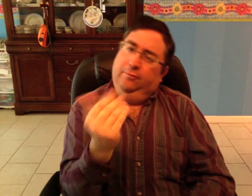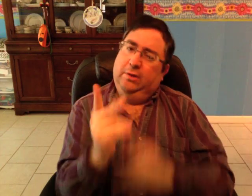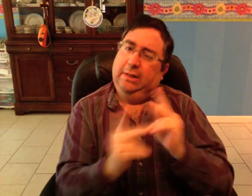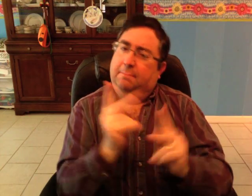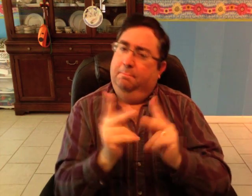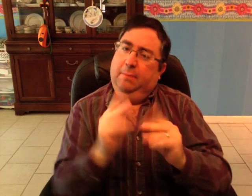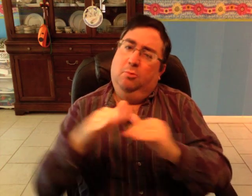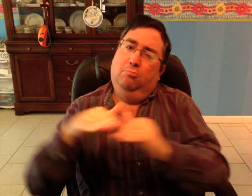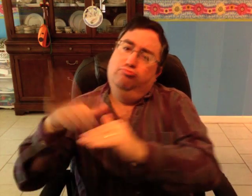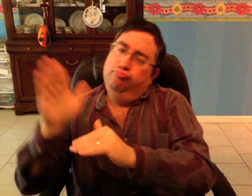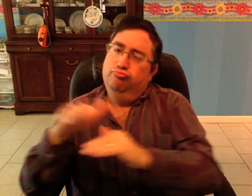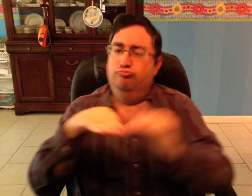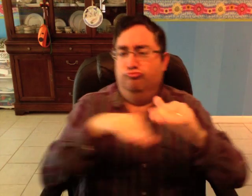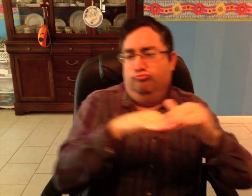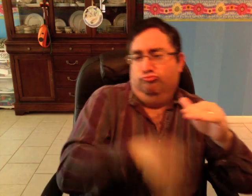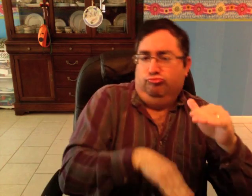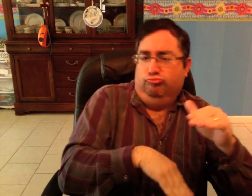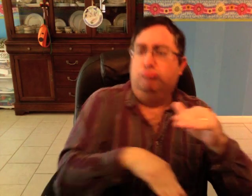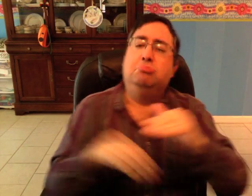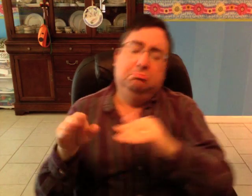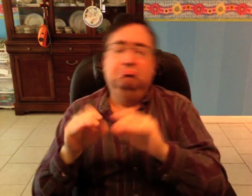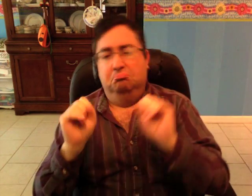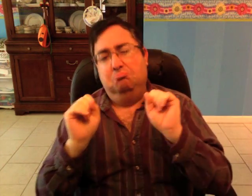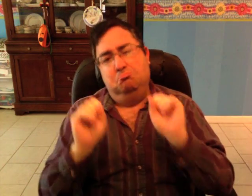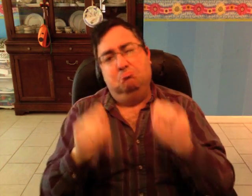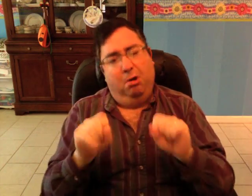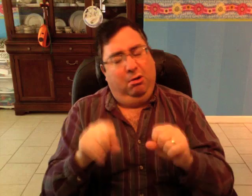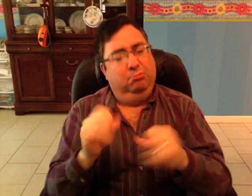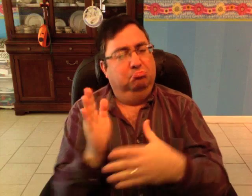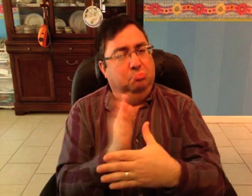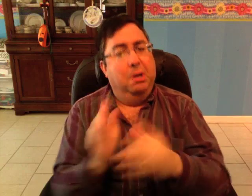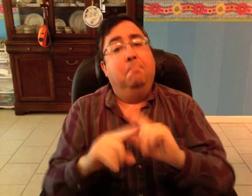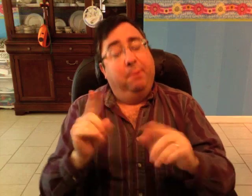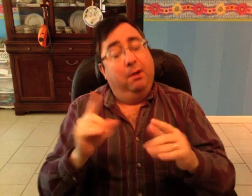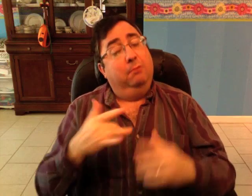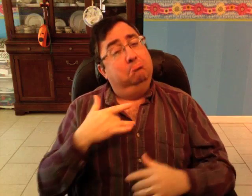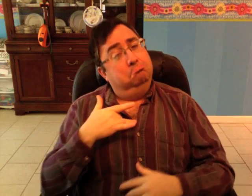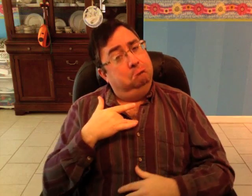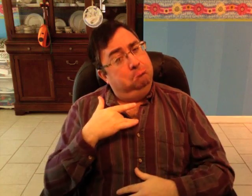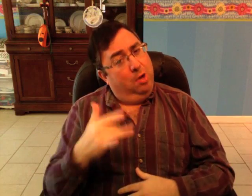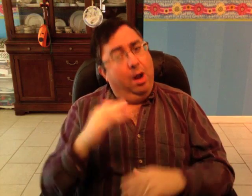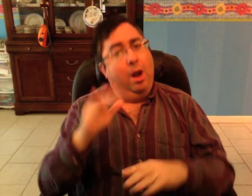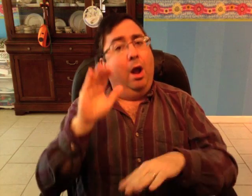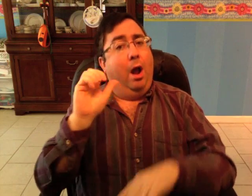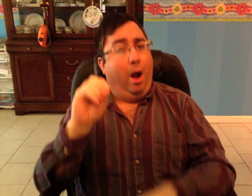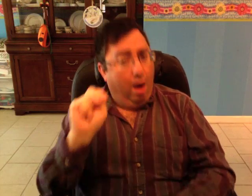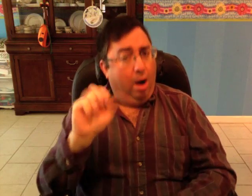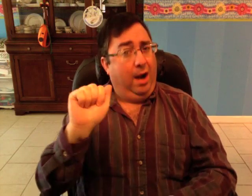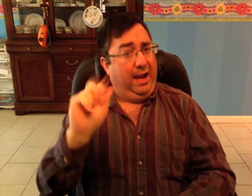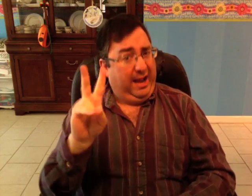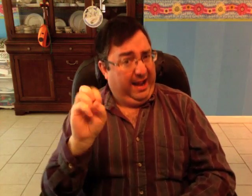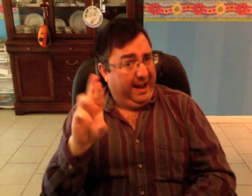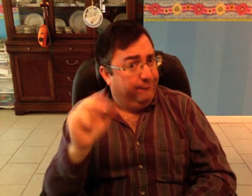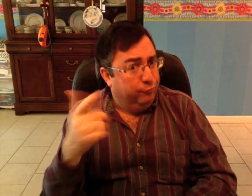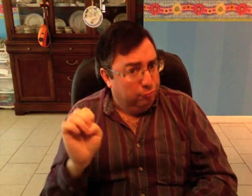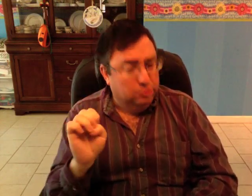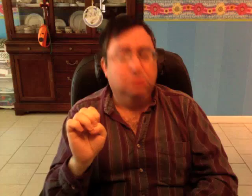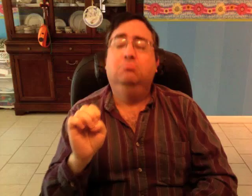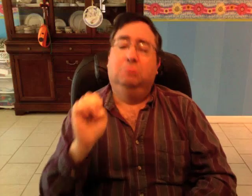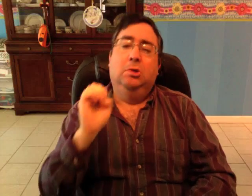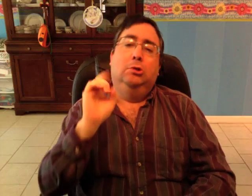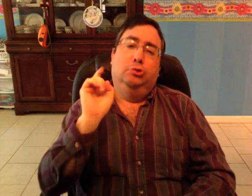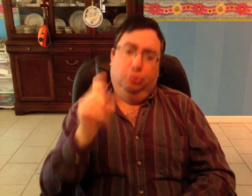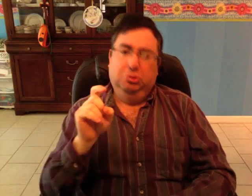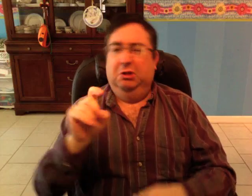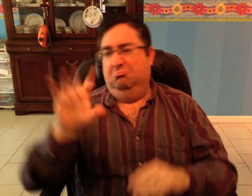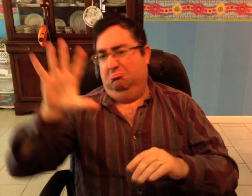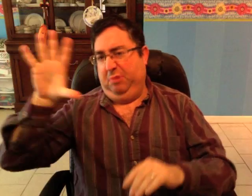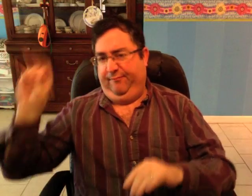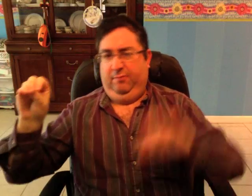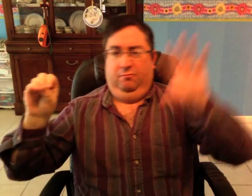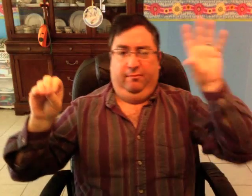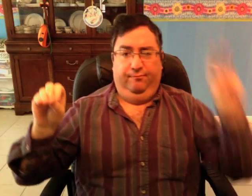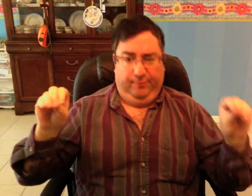But on average, it should come out to about 50/50.